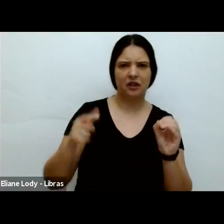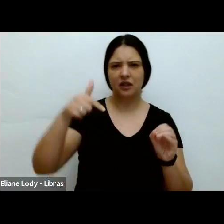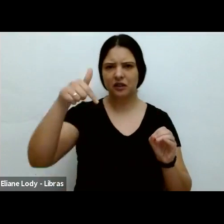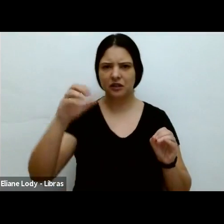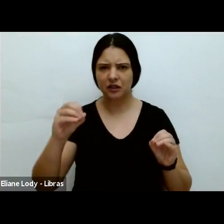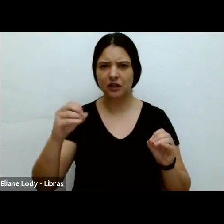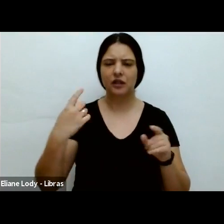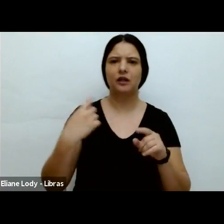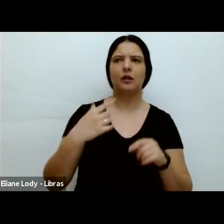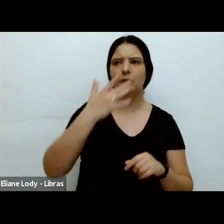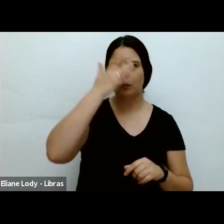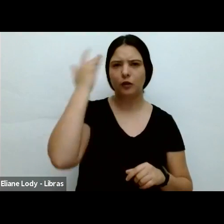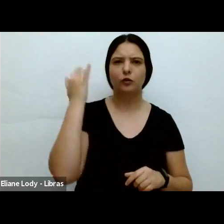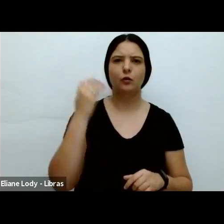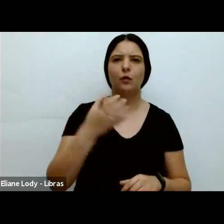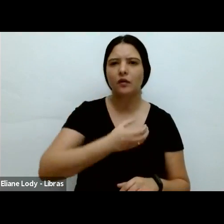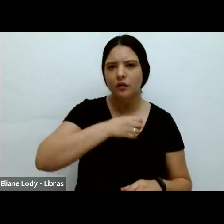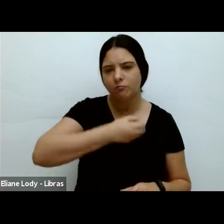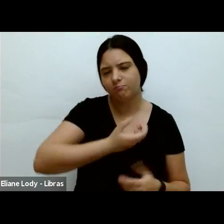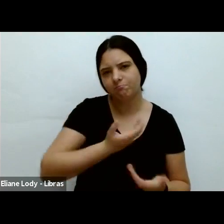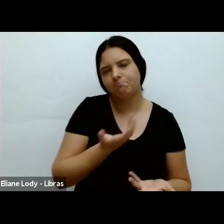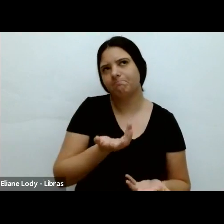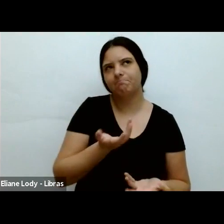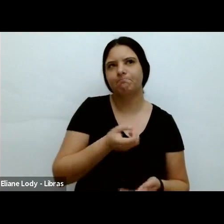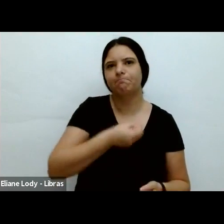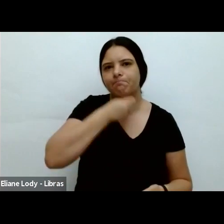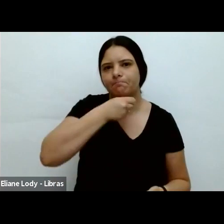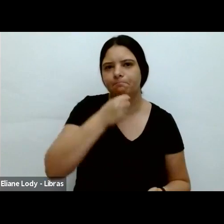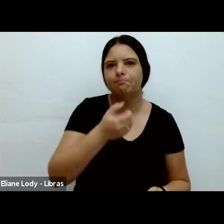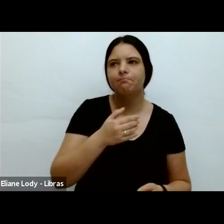Pretty much or death in Finland.